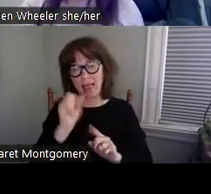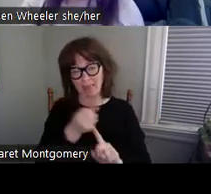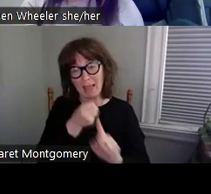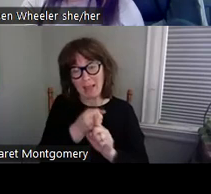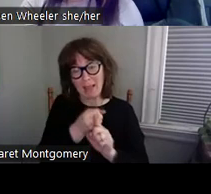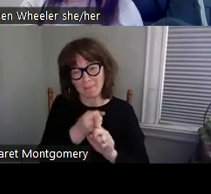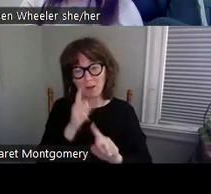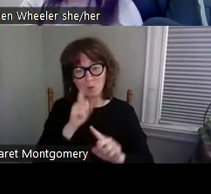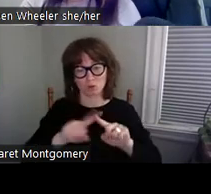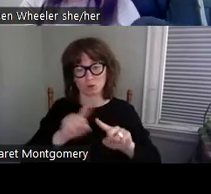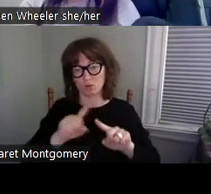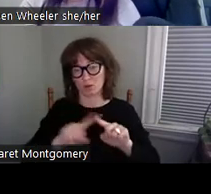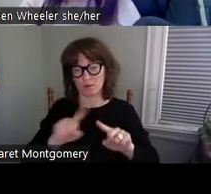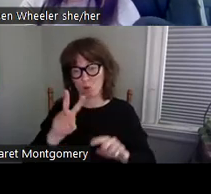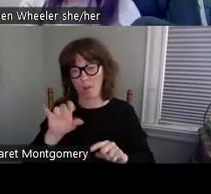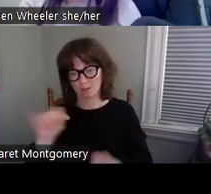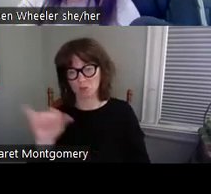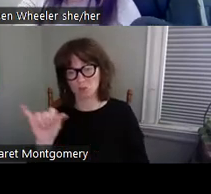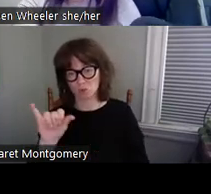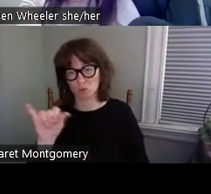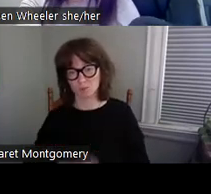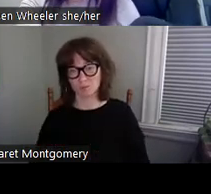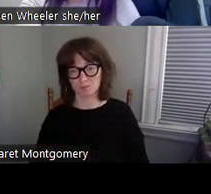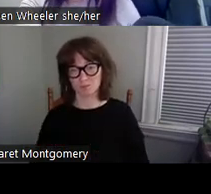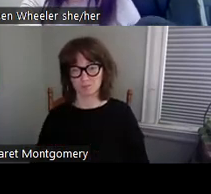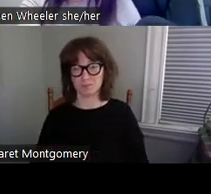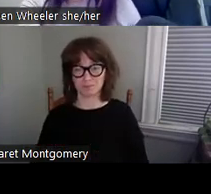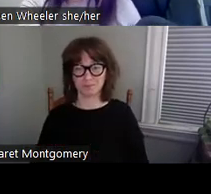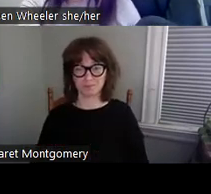be about in this 13:13:25 So why are we off to the next section?